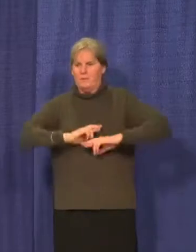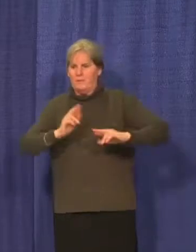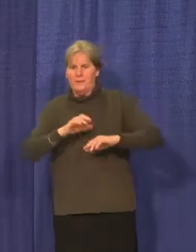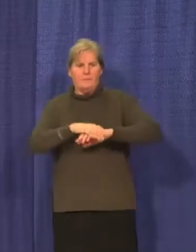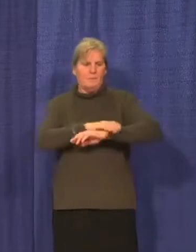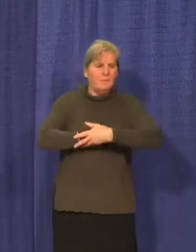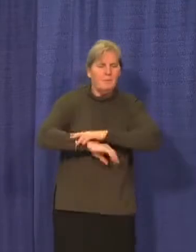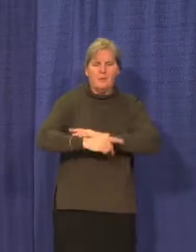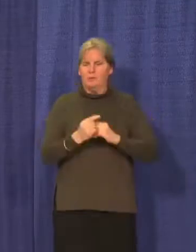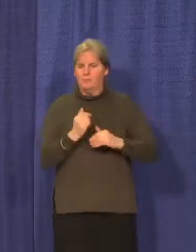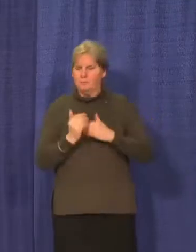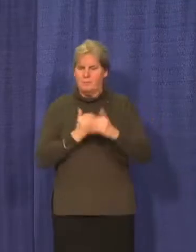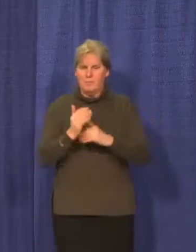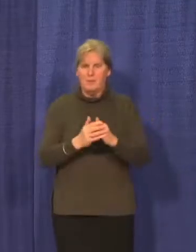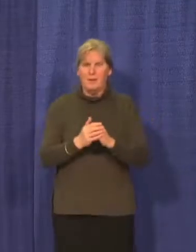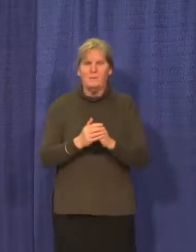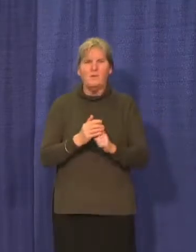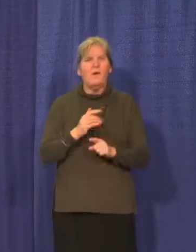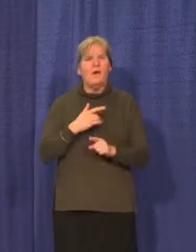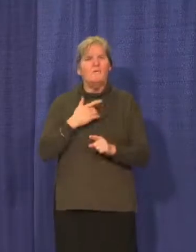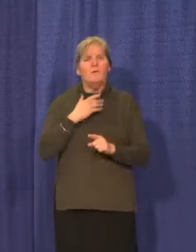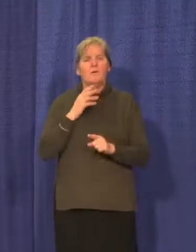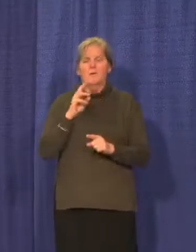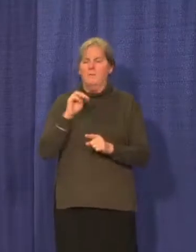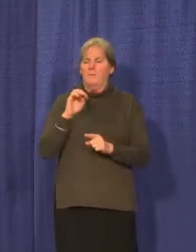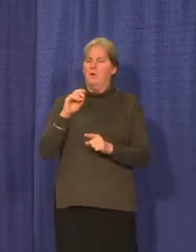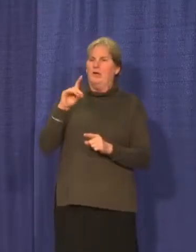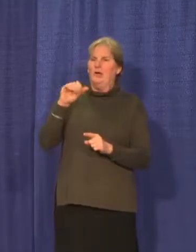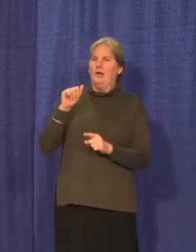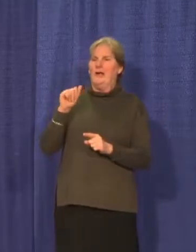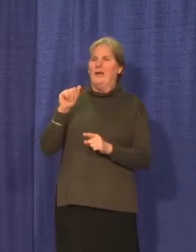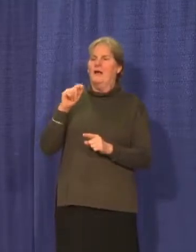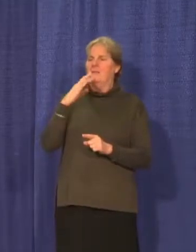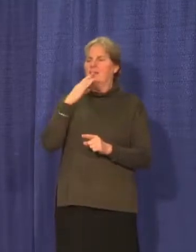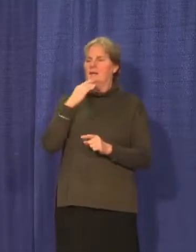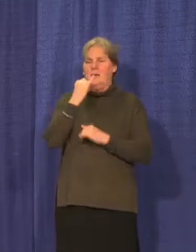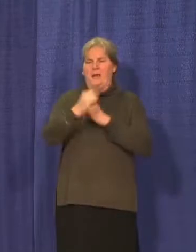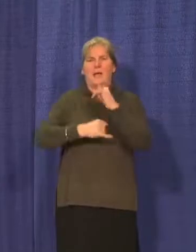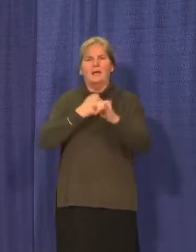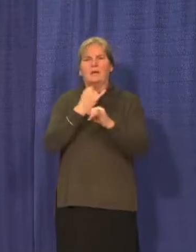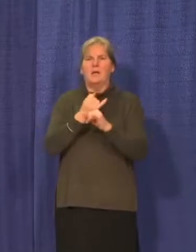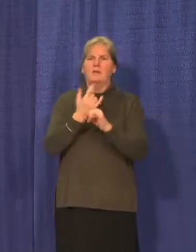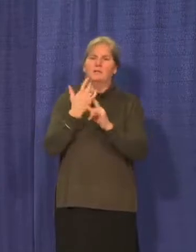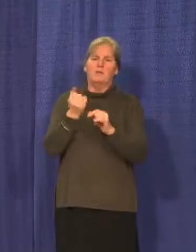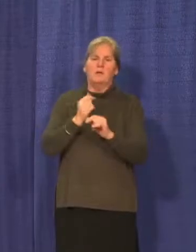to vaccinate. So it is more of a call of when Moderna says internationally, we want to make sure we are going